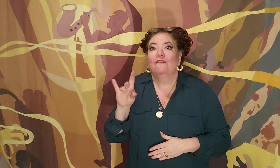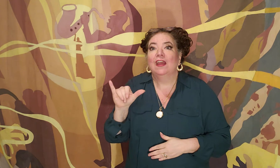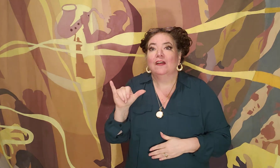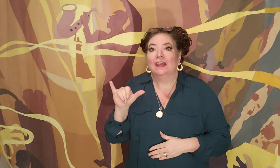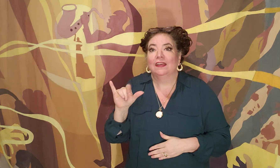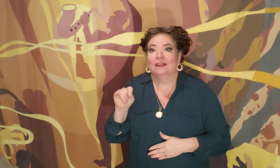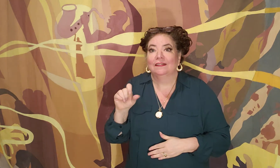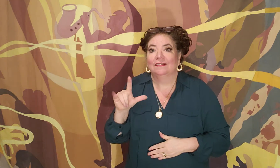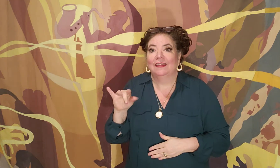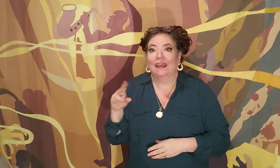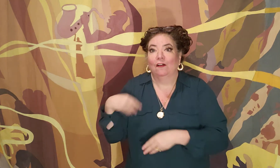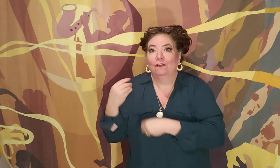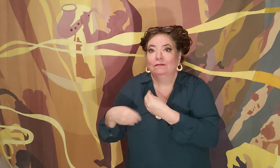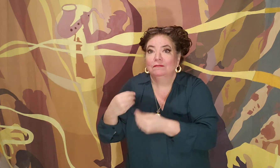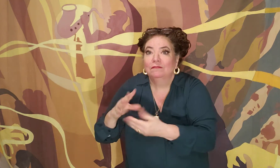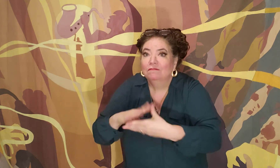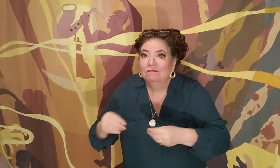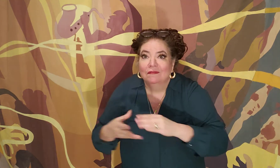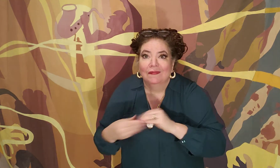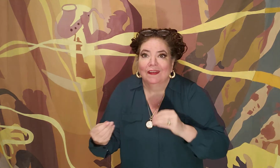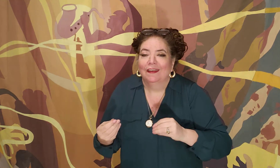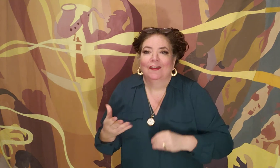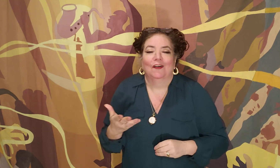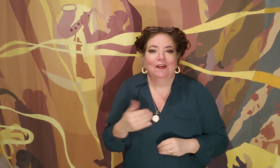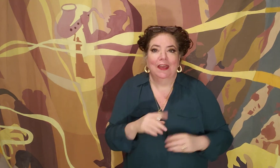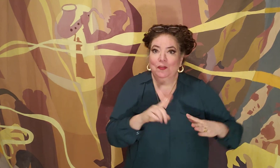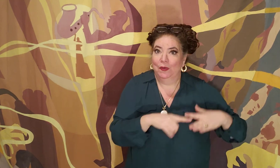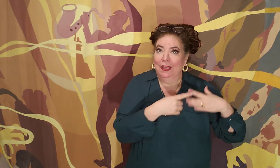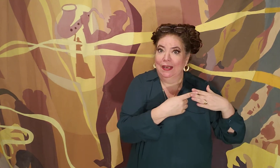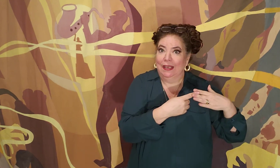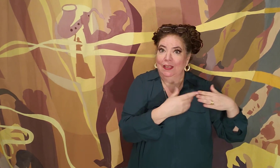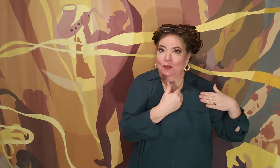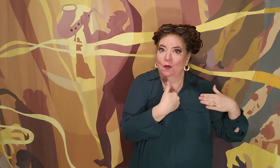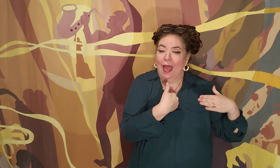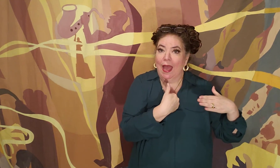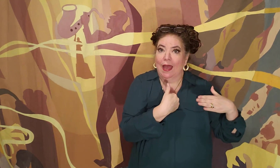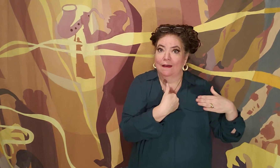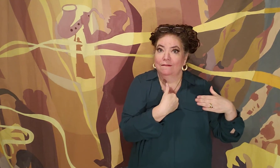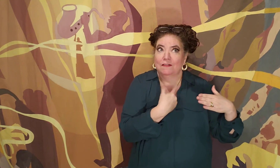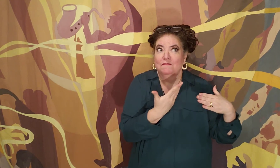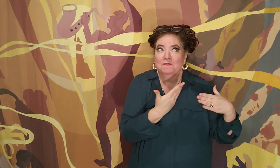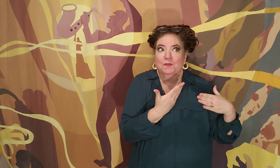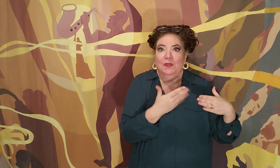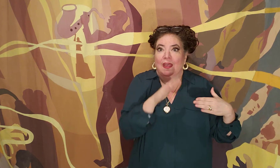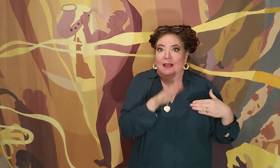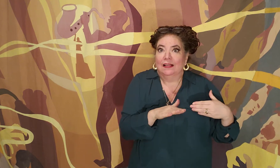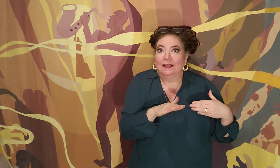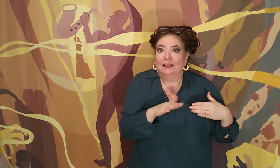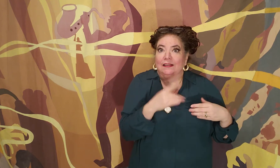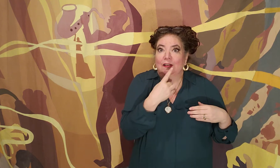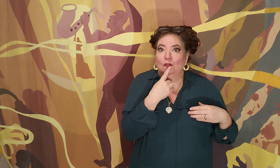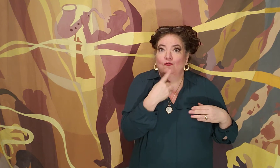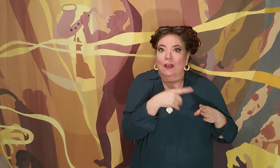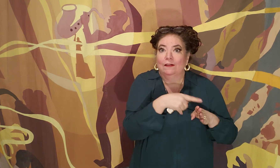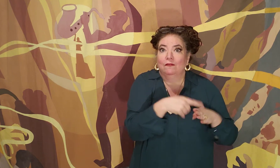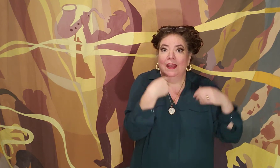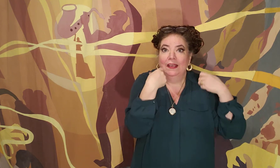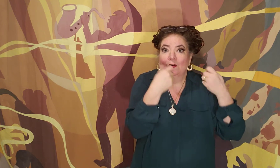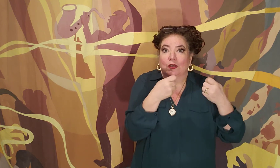fairy tale. Okay, in the beginning.. you have Little Red Riding Hood